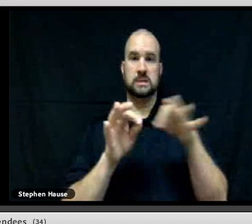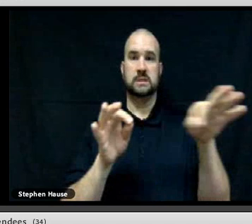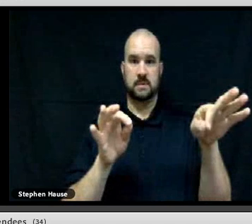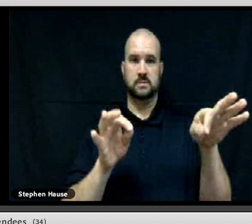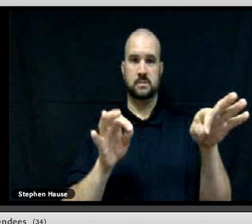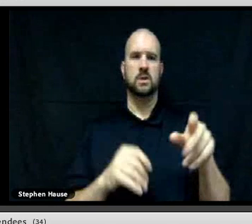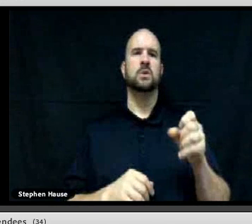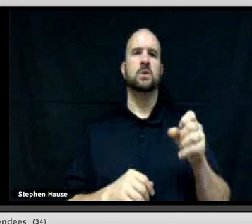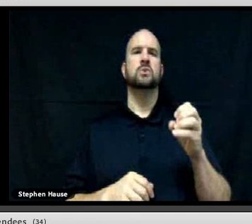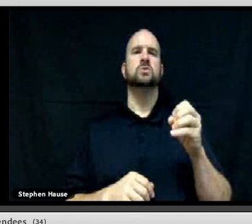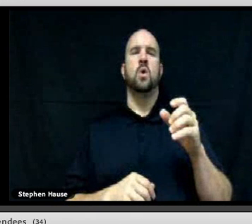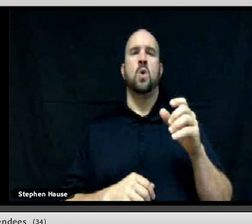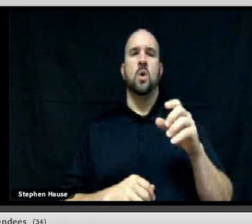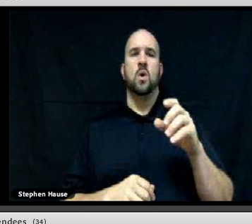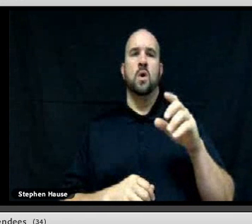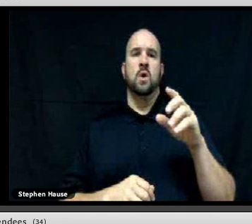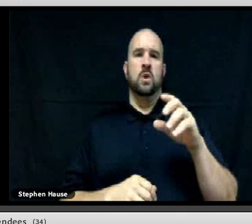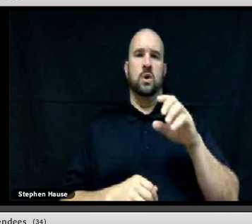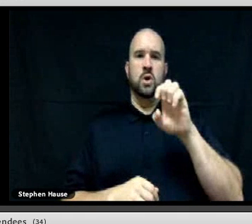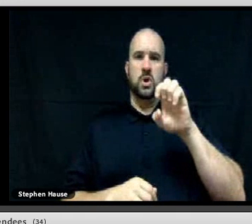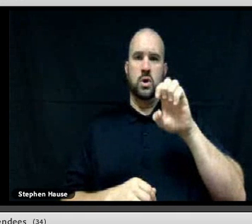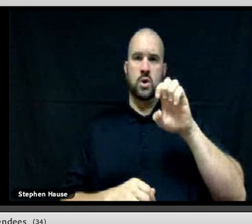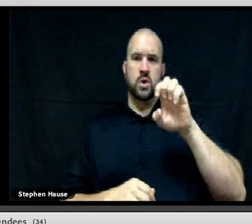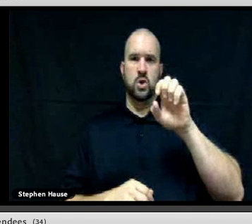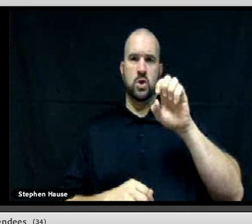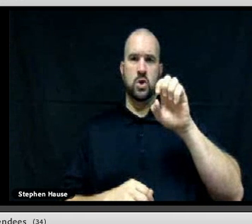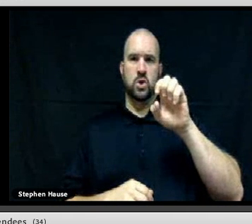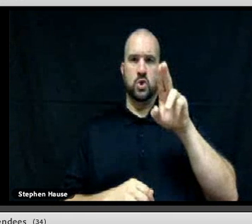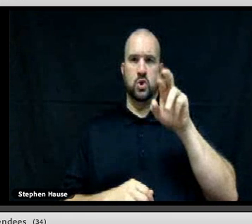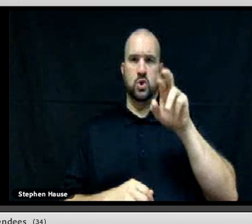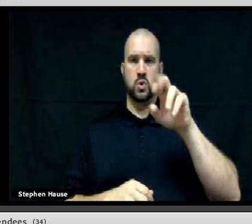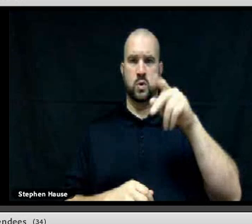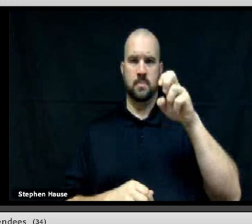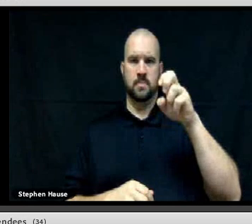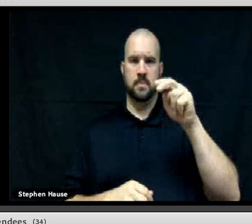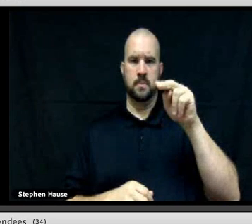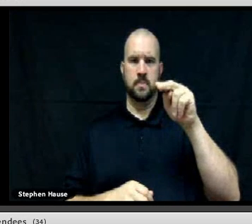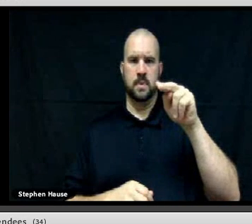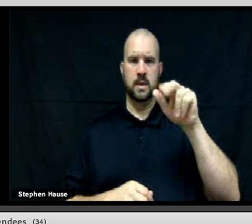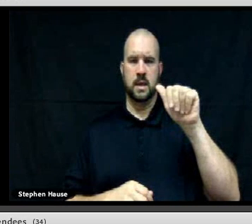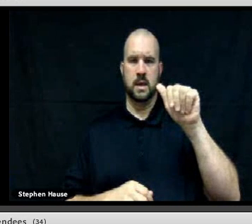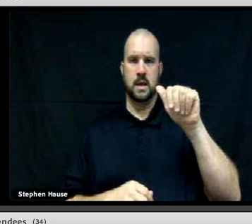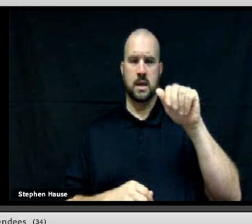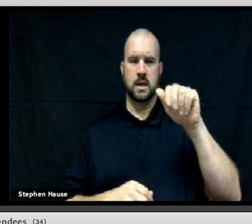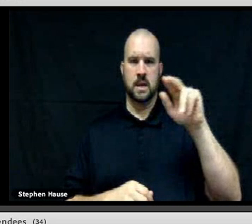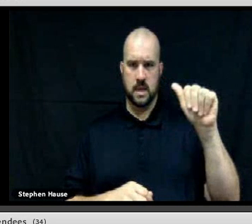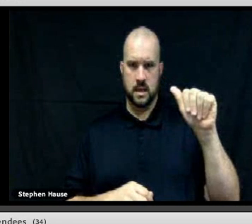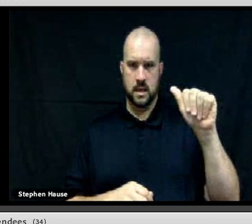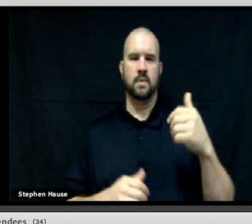um, have worked on a joint project together called rightsstatements.org. And it's specifically designed,